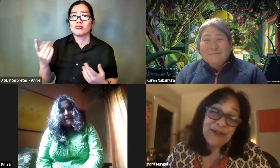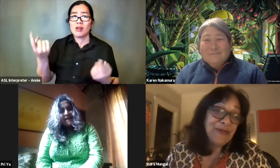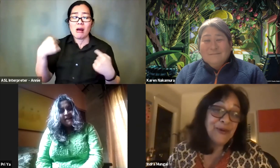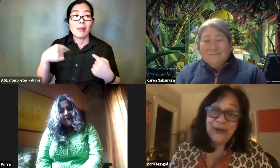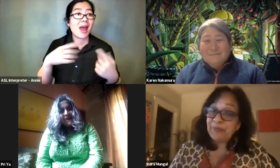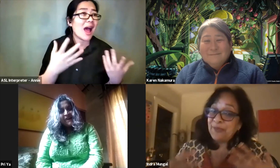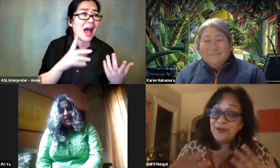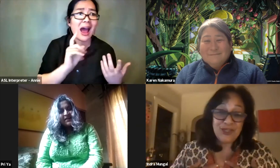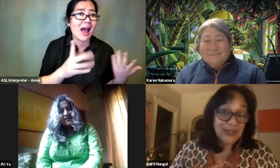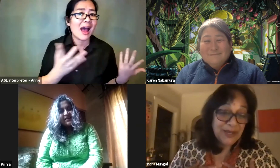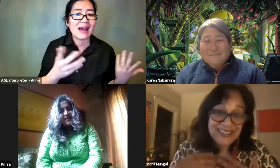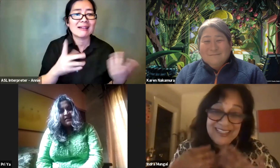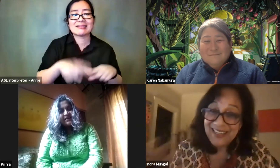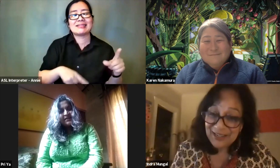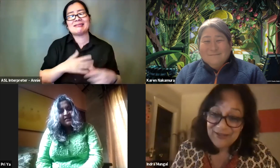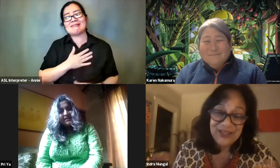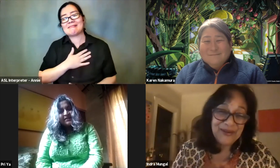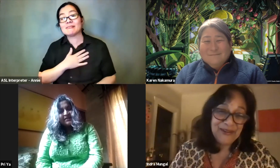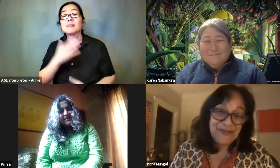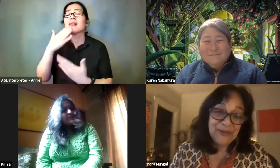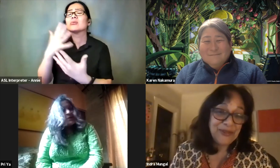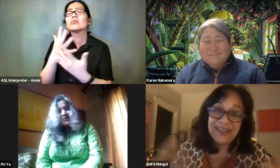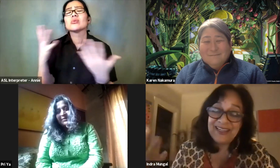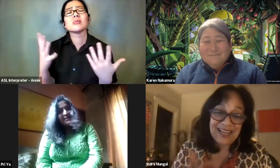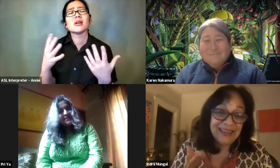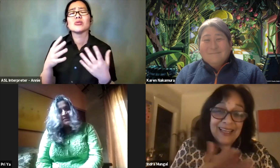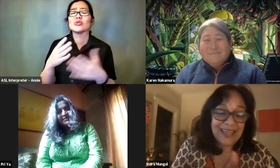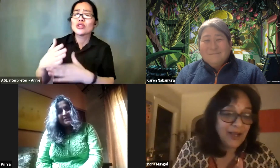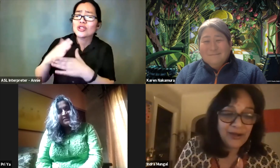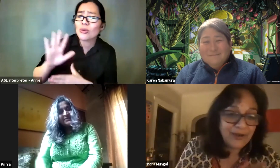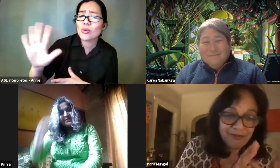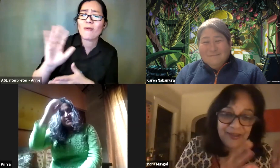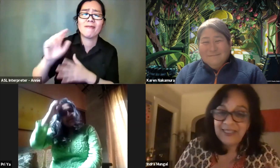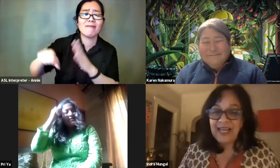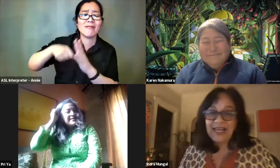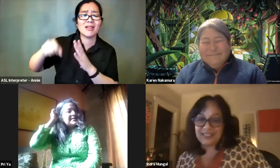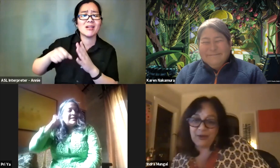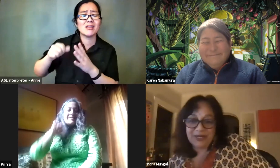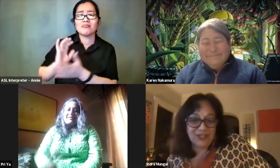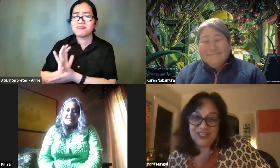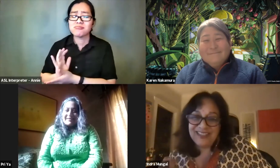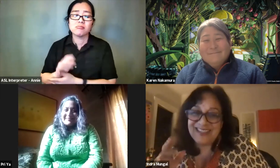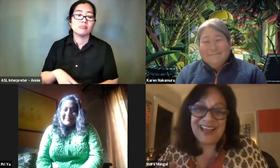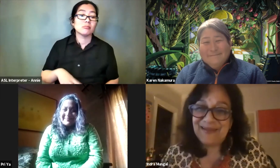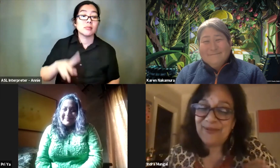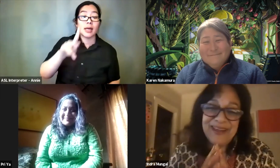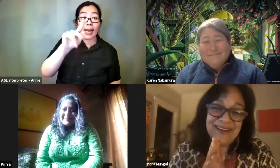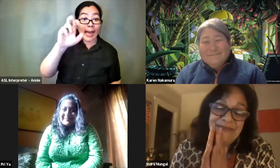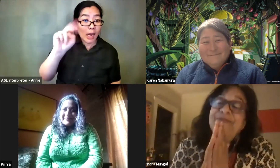for your generosity of sharing your film with us, I like Karen fantastic questions and Priya